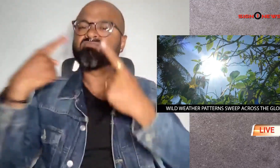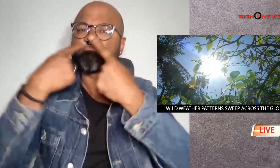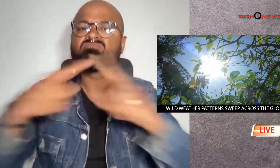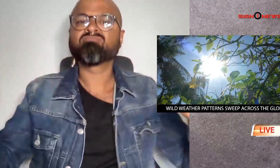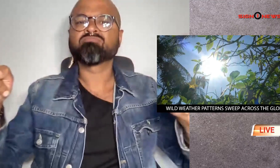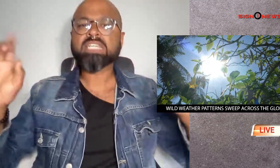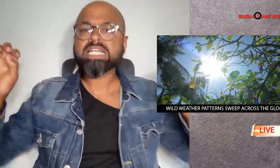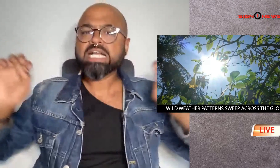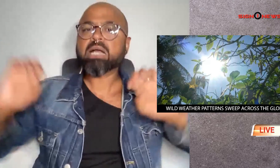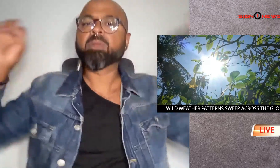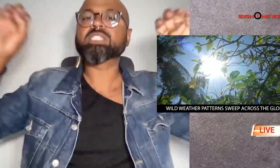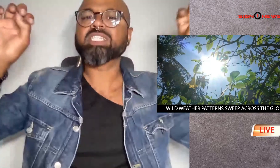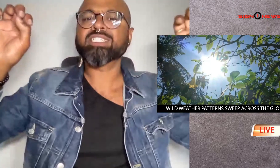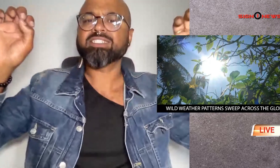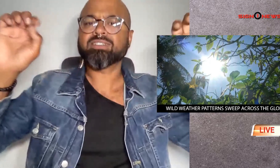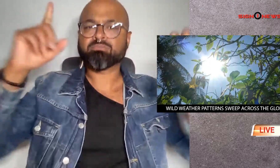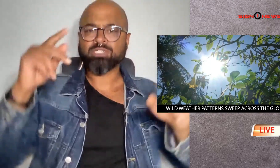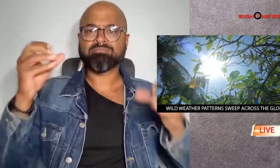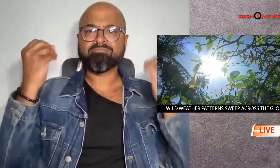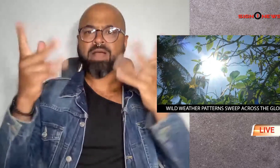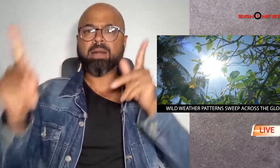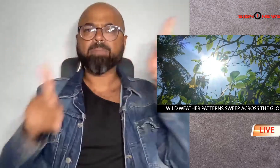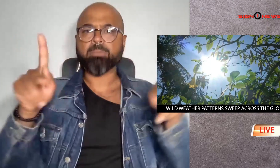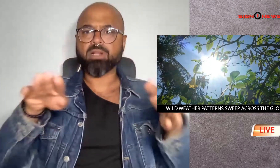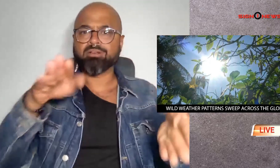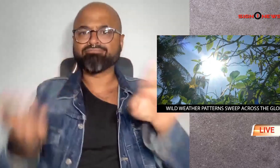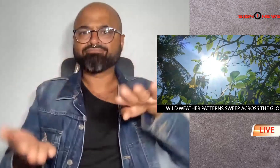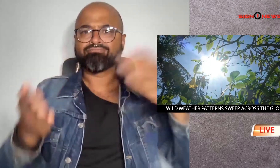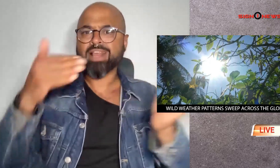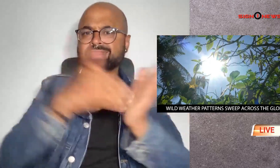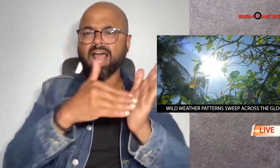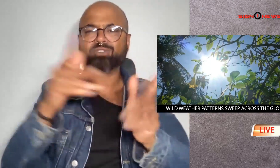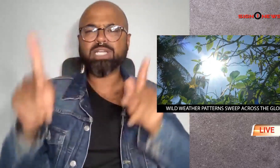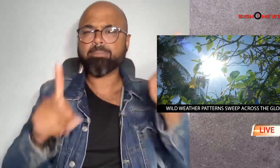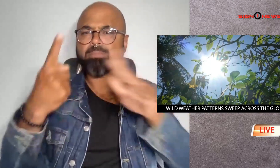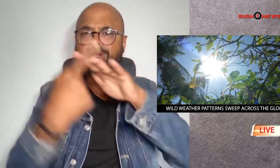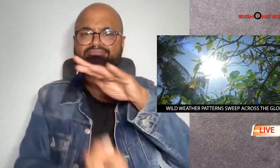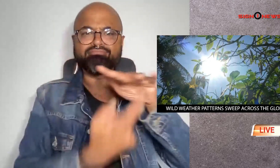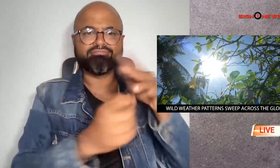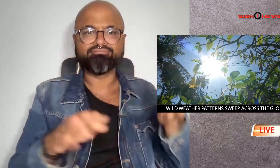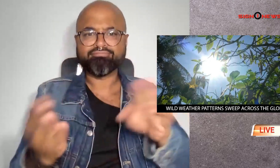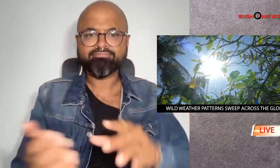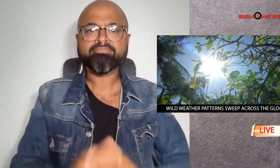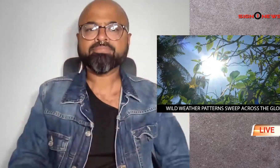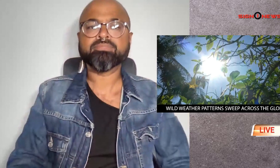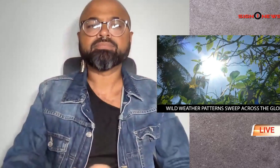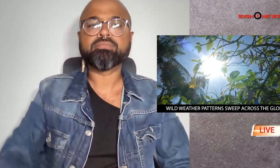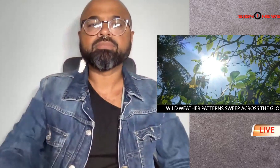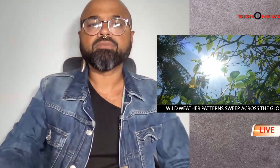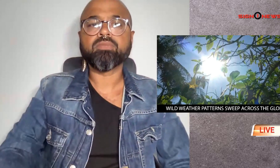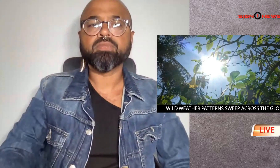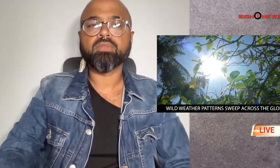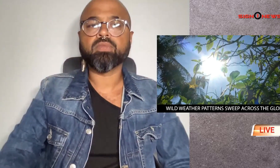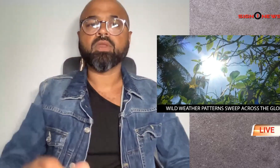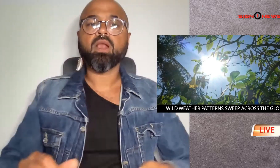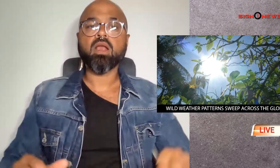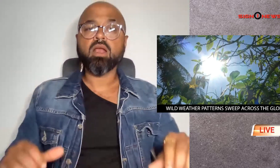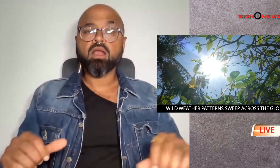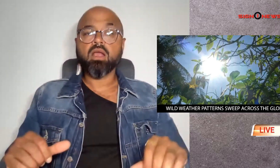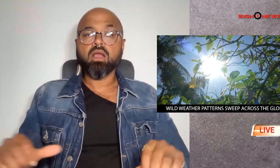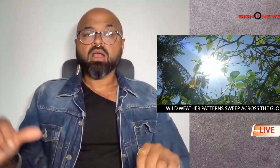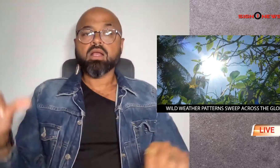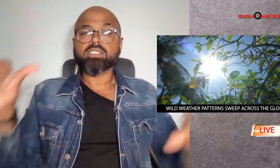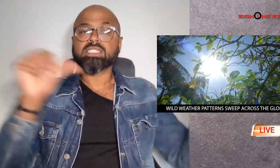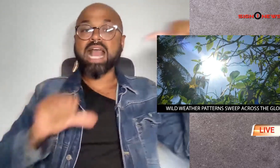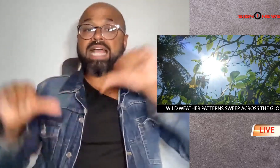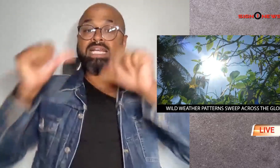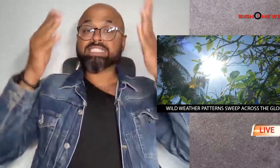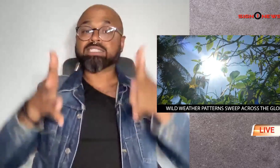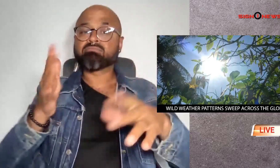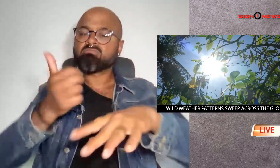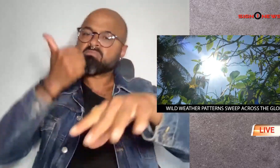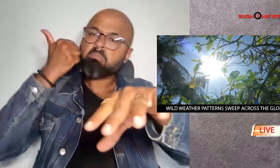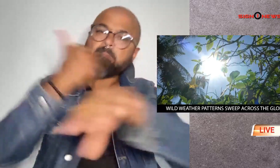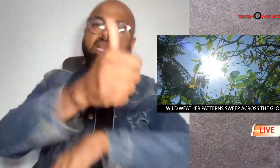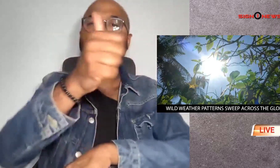many countries have declared a national emergency due to thousands of deaths scientists are